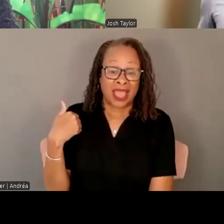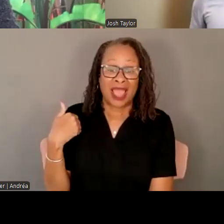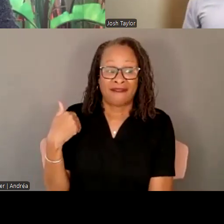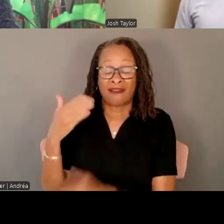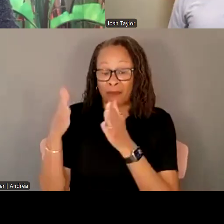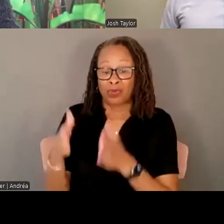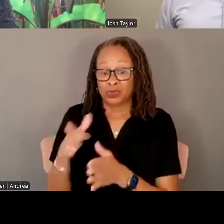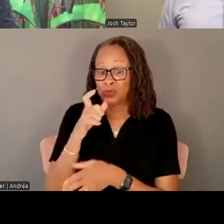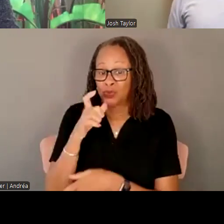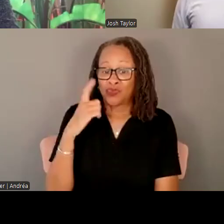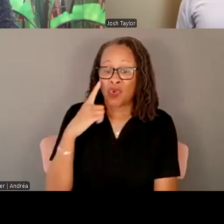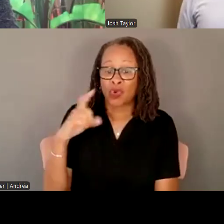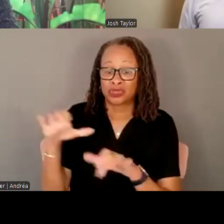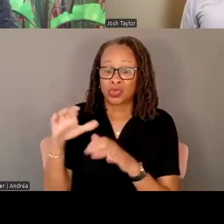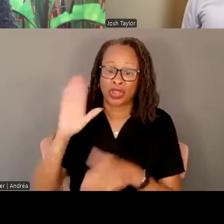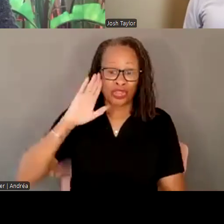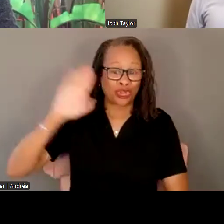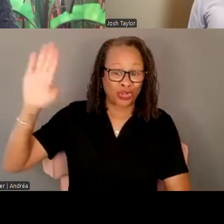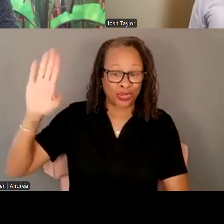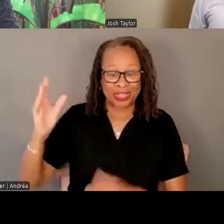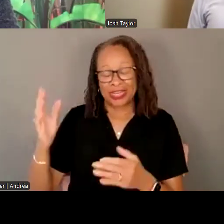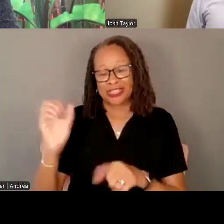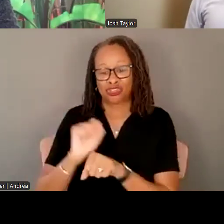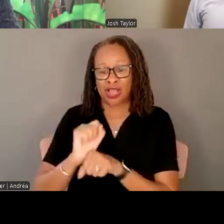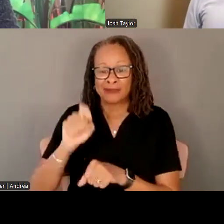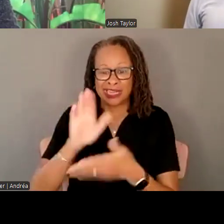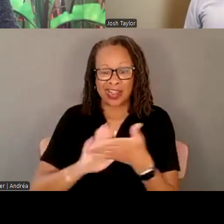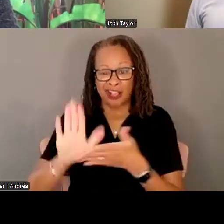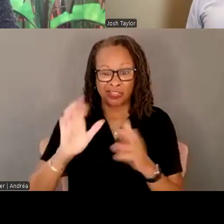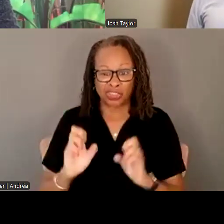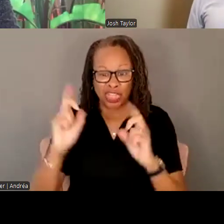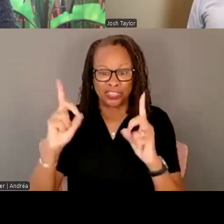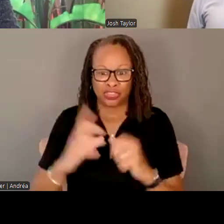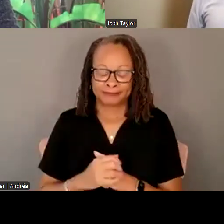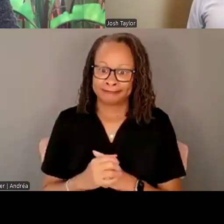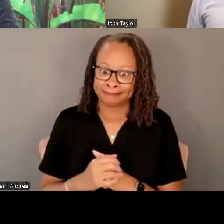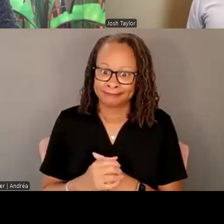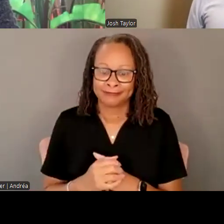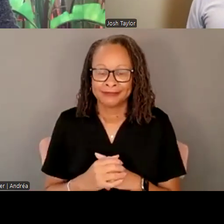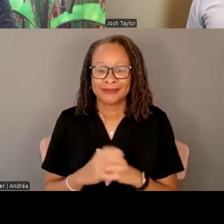for doing a greeting job, needed a college education, you know, so it's not just this particular population.